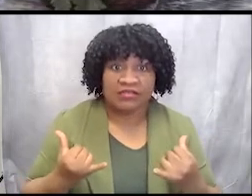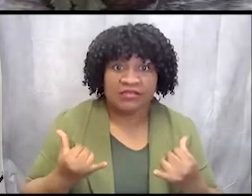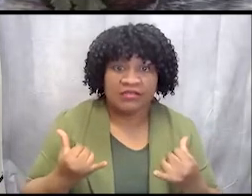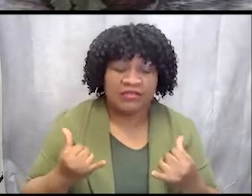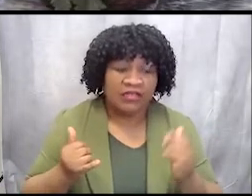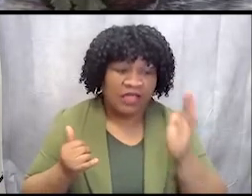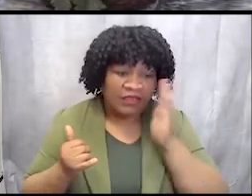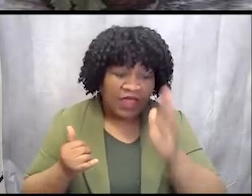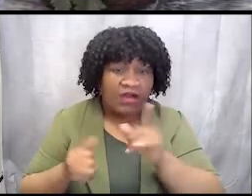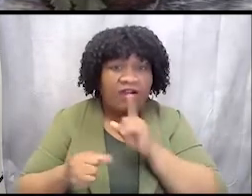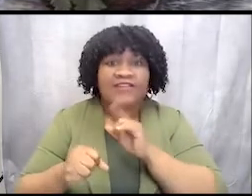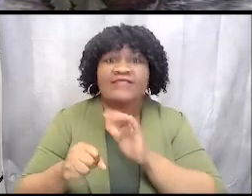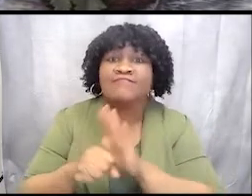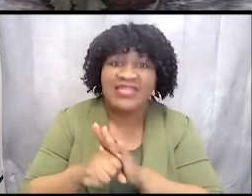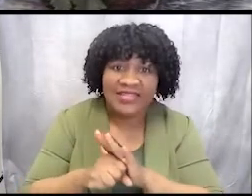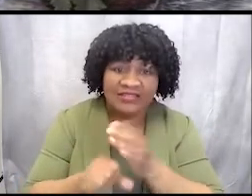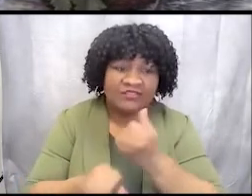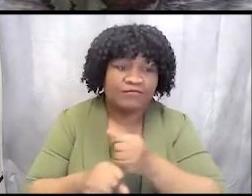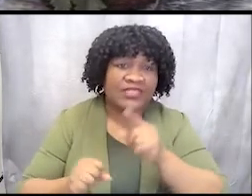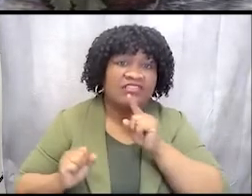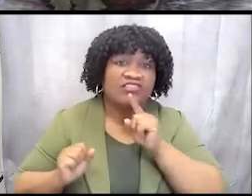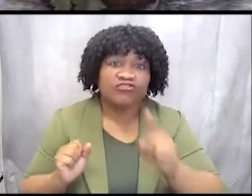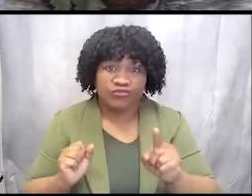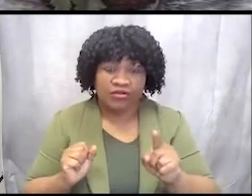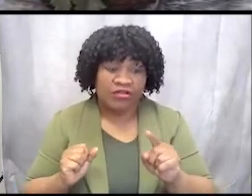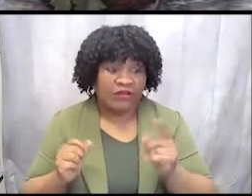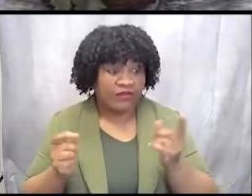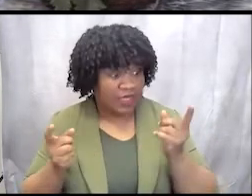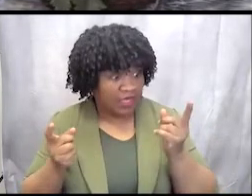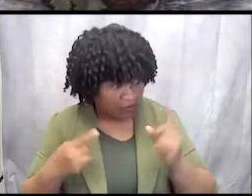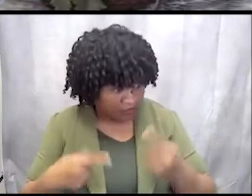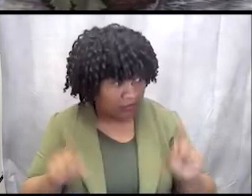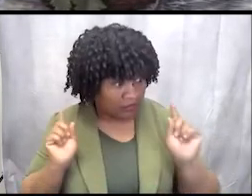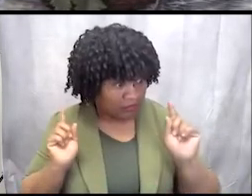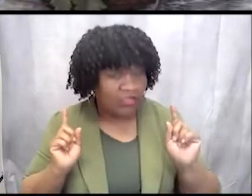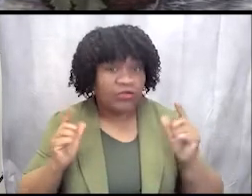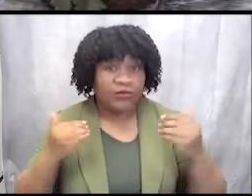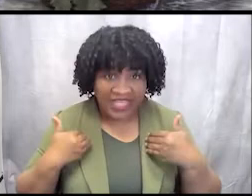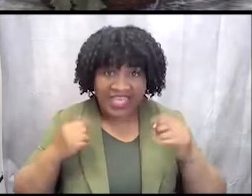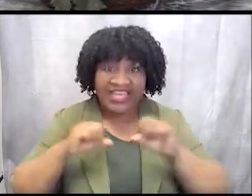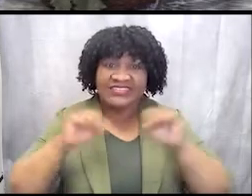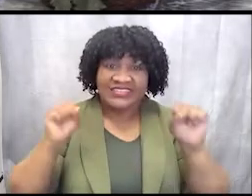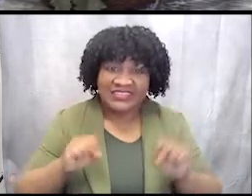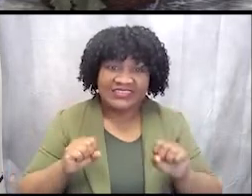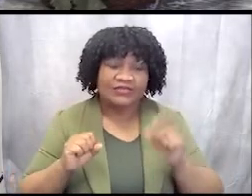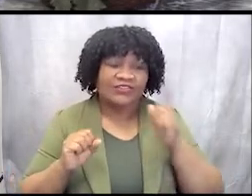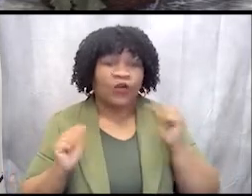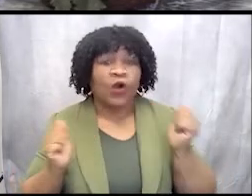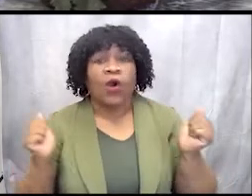that are committed to ensuring that, once and for all, we build systems that are designed for all children.